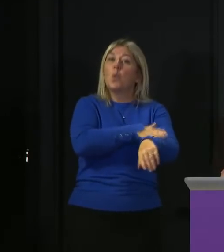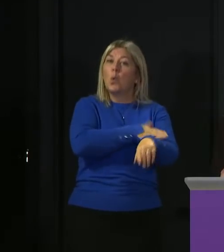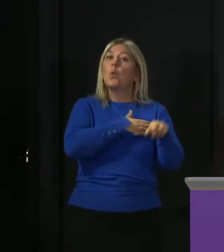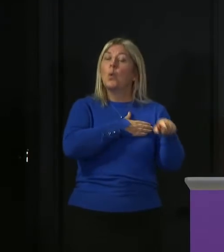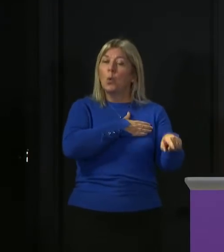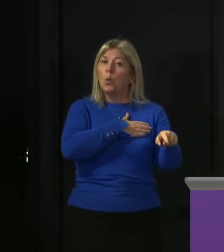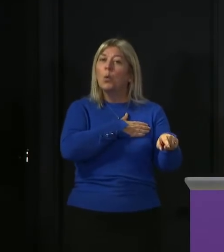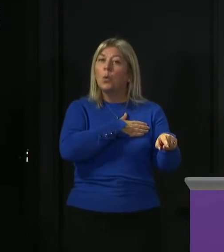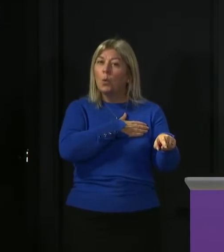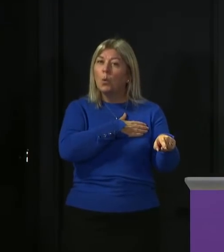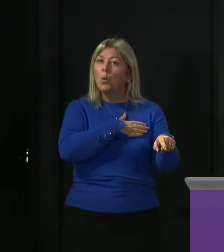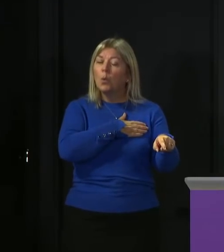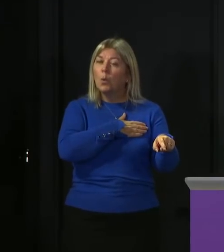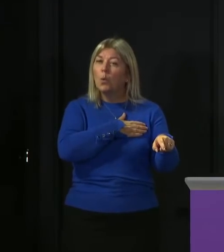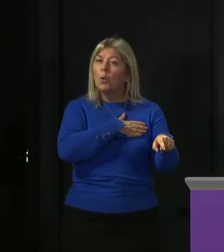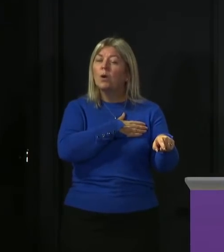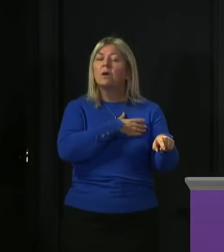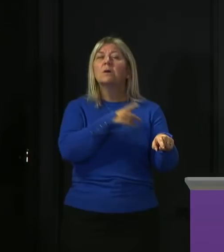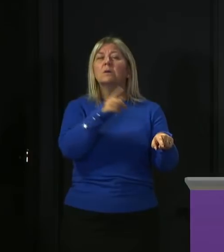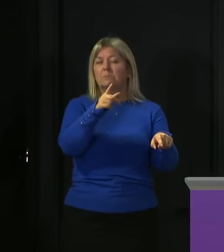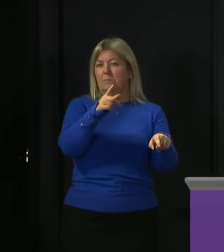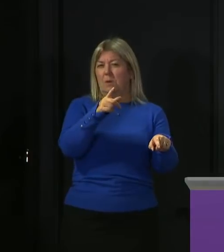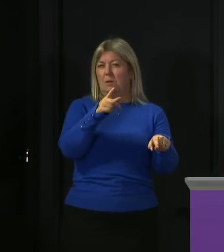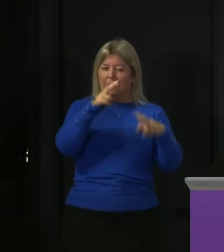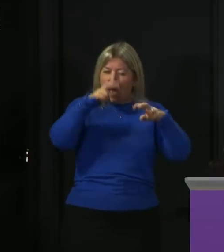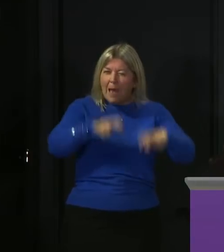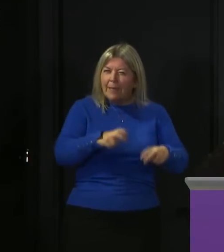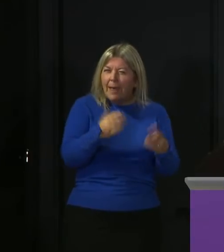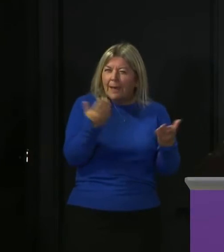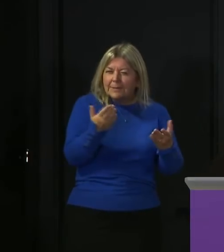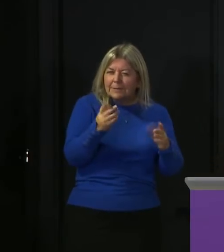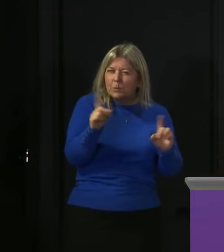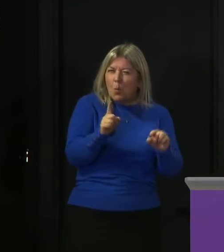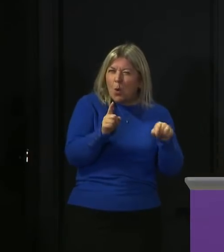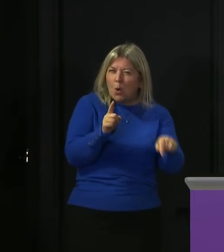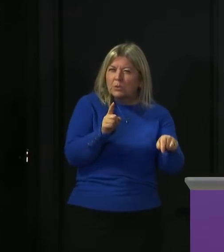moment but is continuing to complicate the picture is that in the West of Scotland in particular we